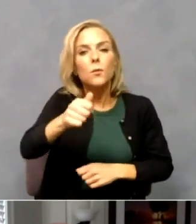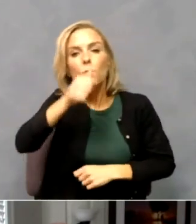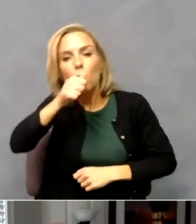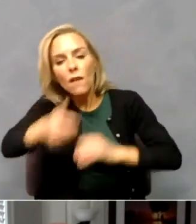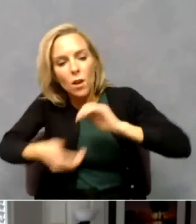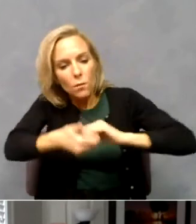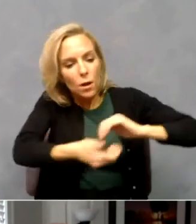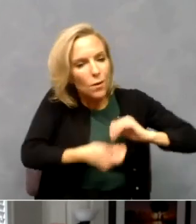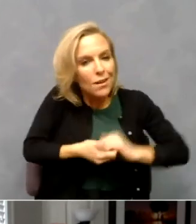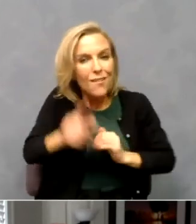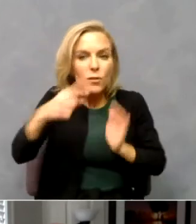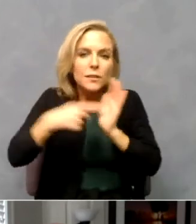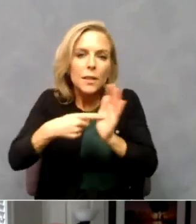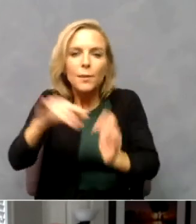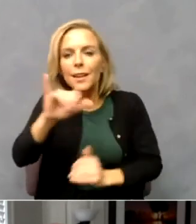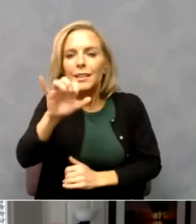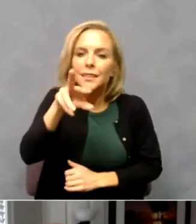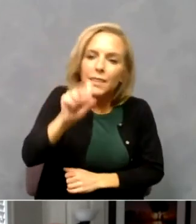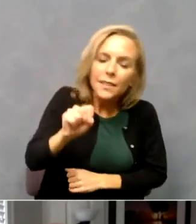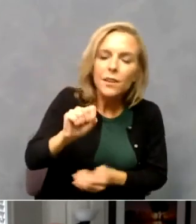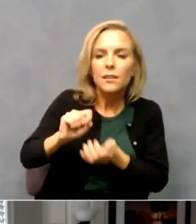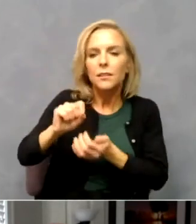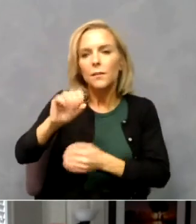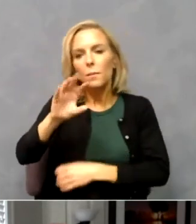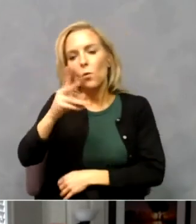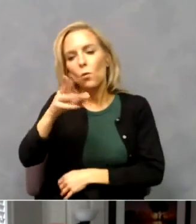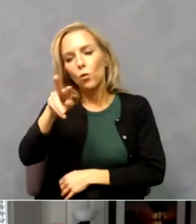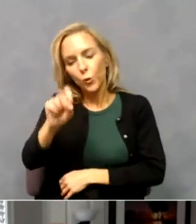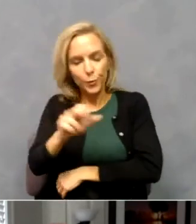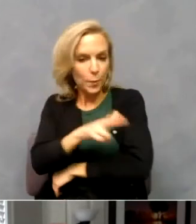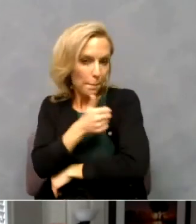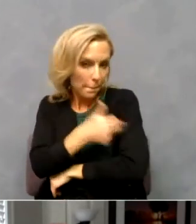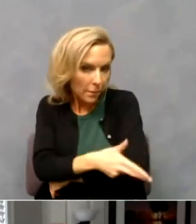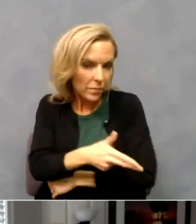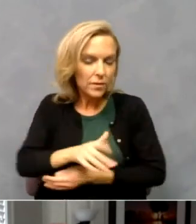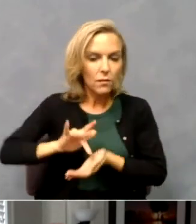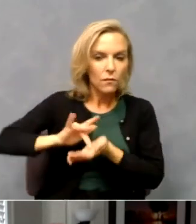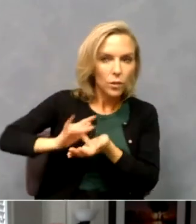Walgreens hospitals, um, it will be pharmacies. It'll be medical clinics,